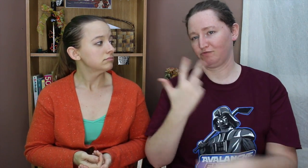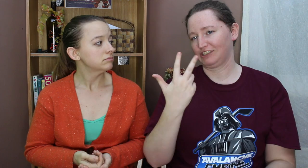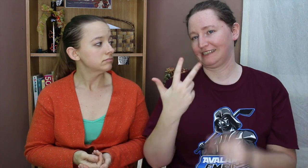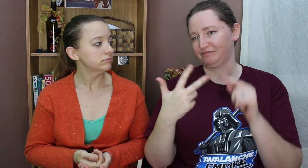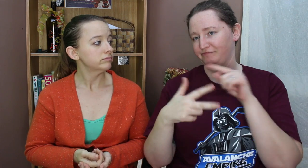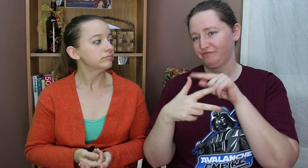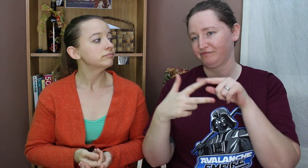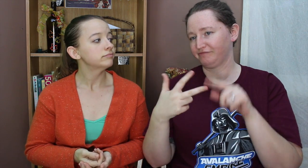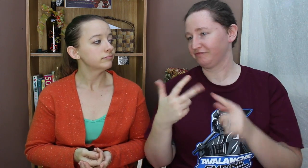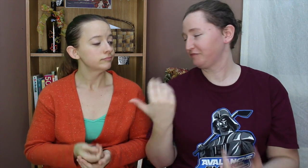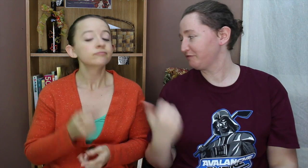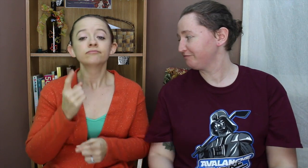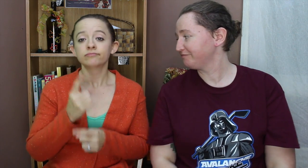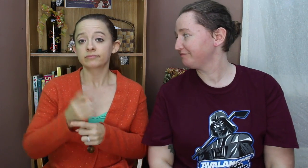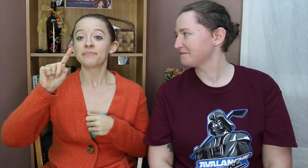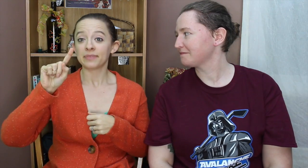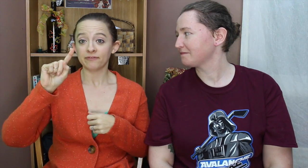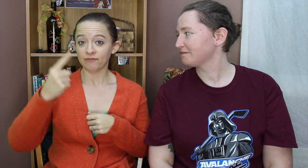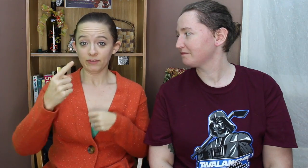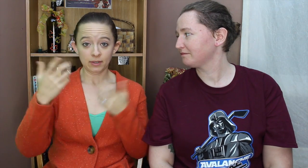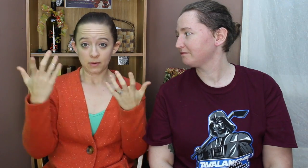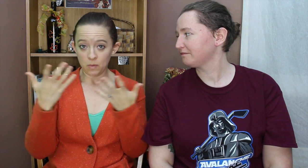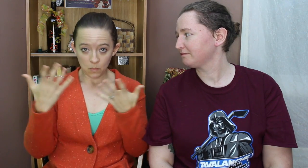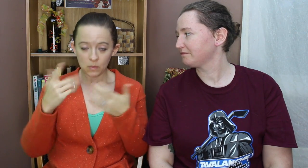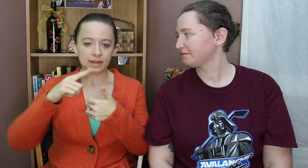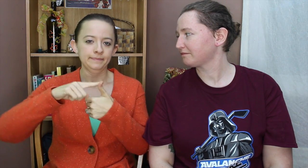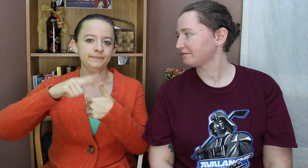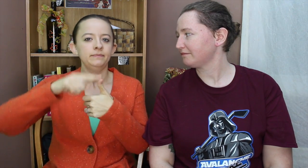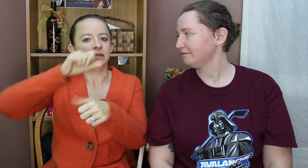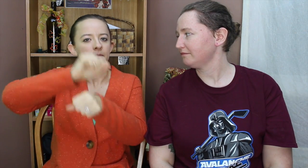things that the protest focused on. [Jill] Right